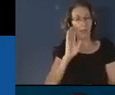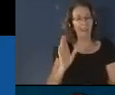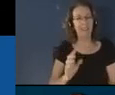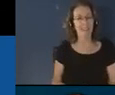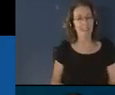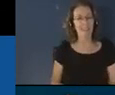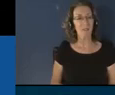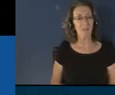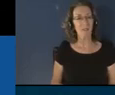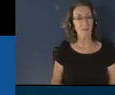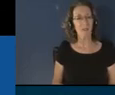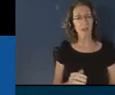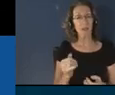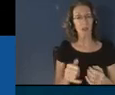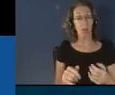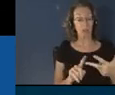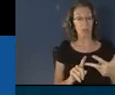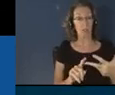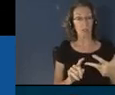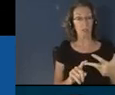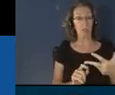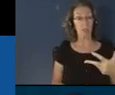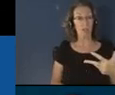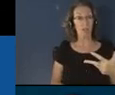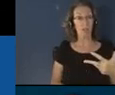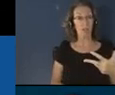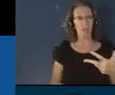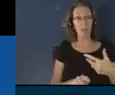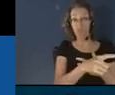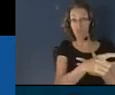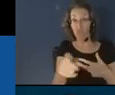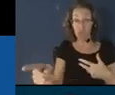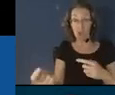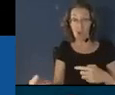Now the last option, the third option, is to actually go back and manually type in